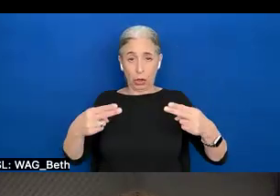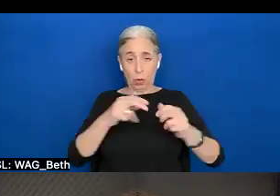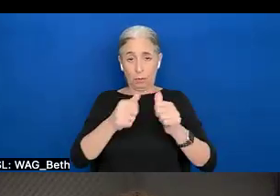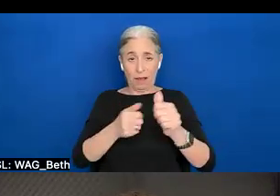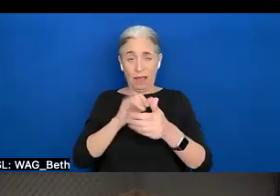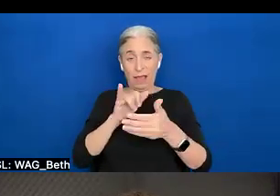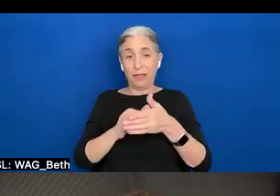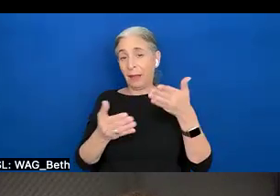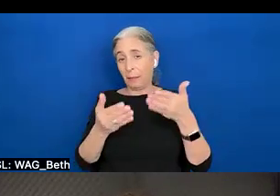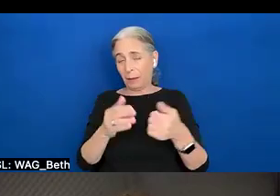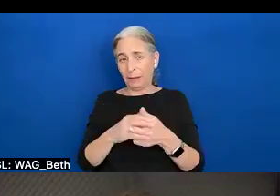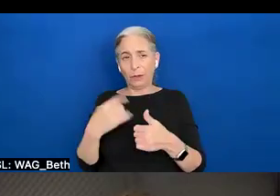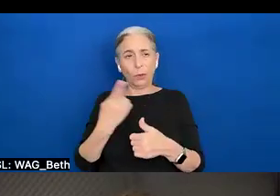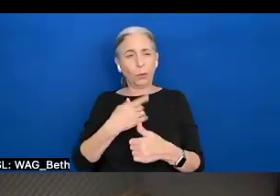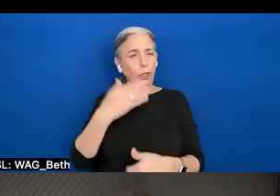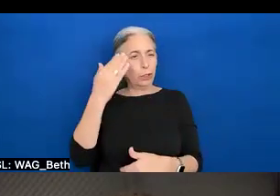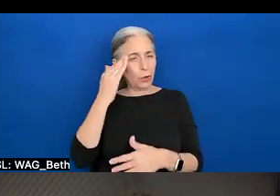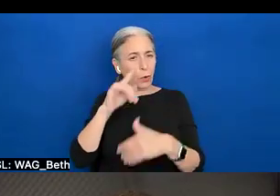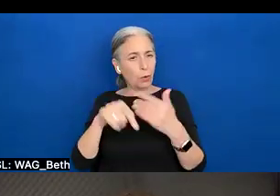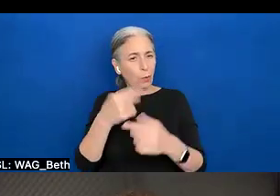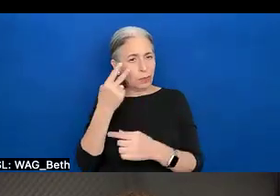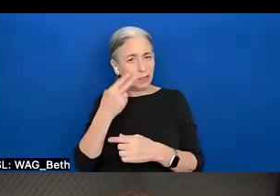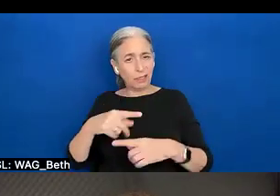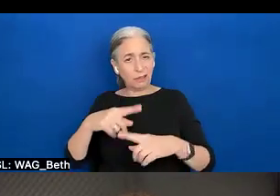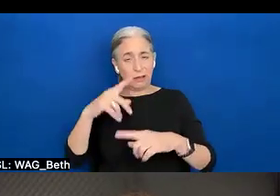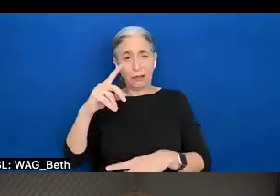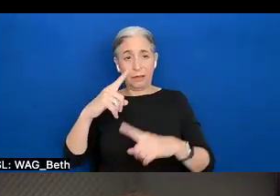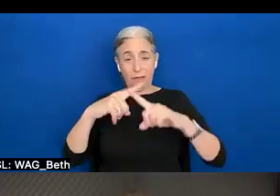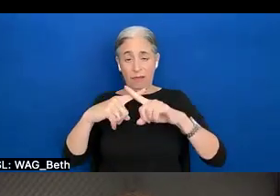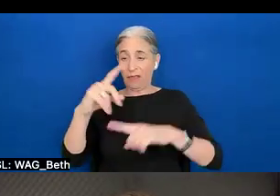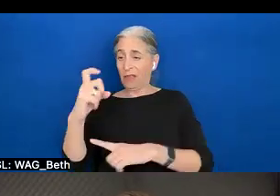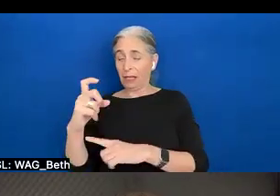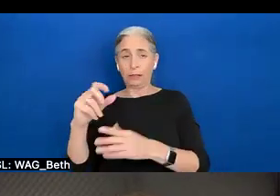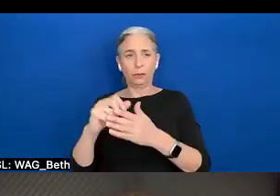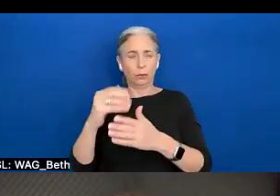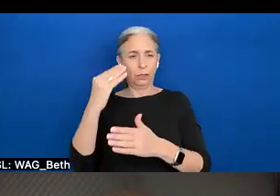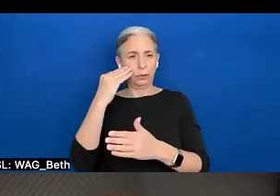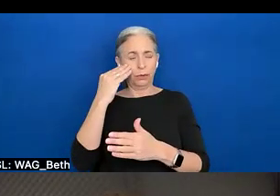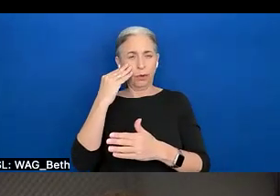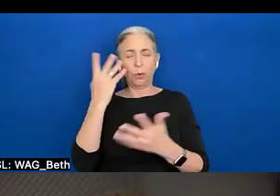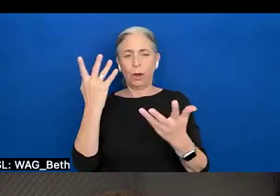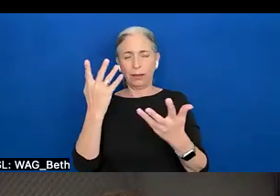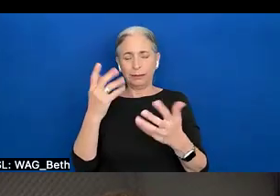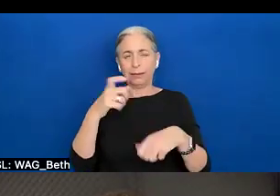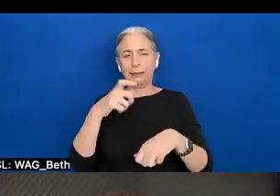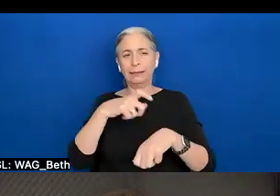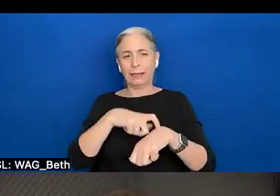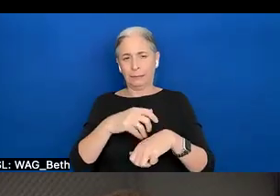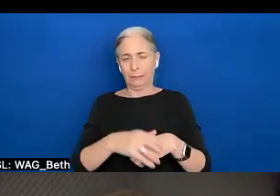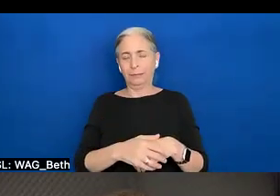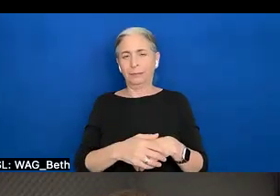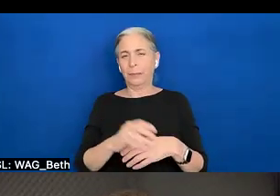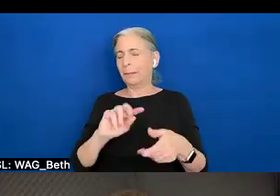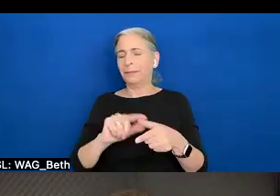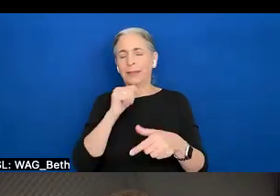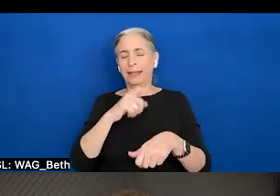And we know that when we see this glyph, we pronounce